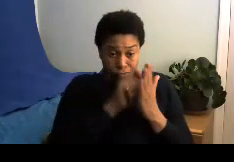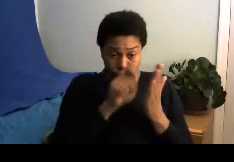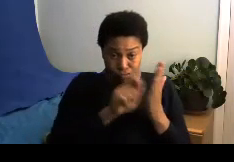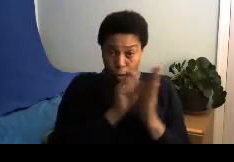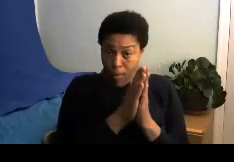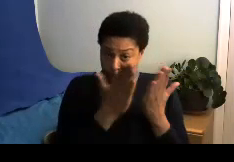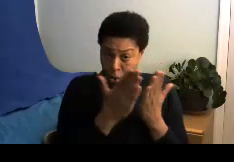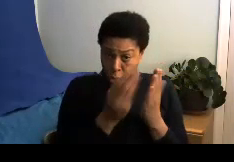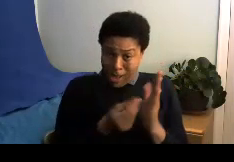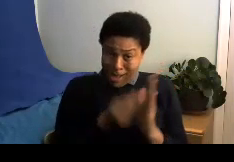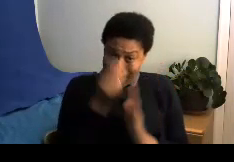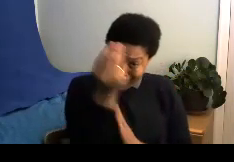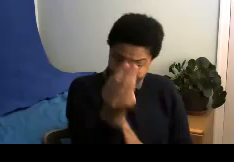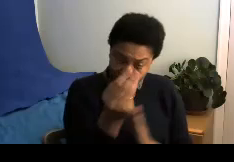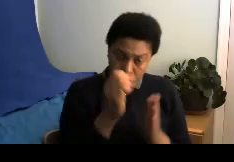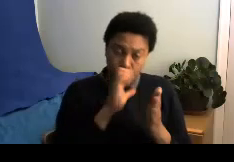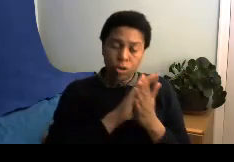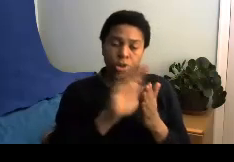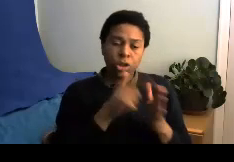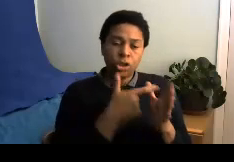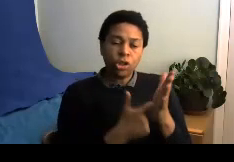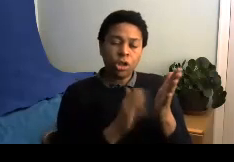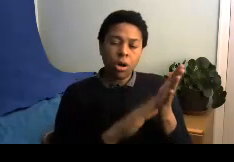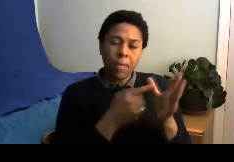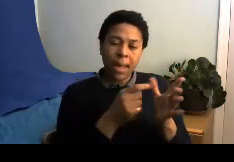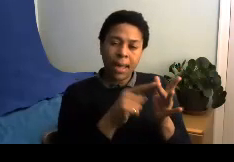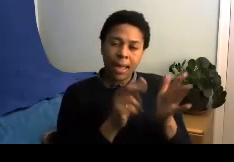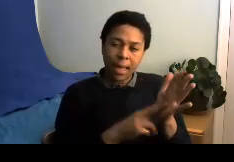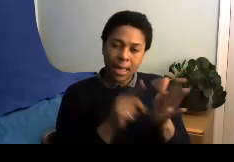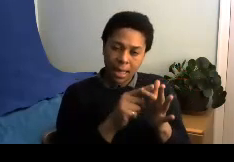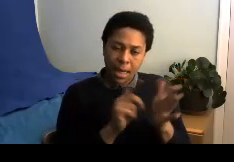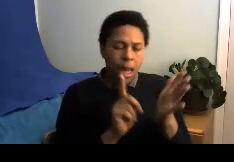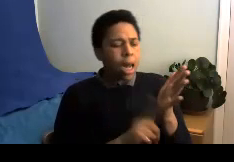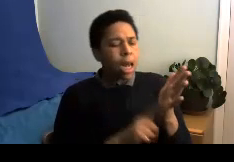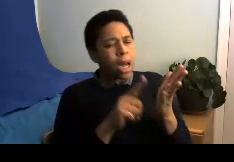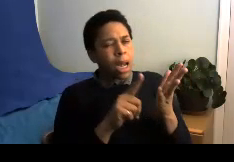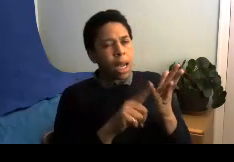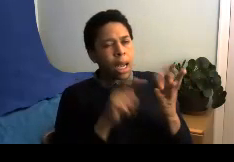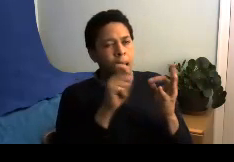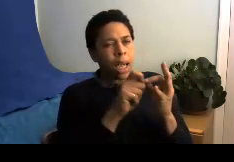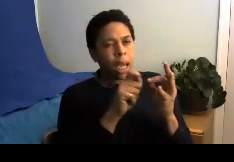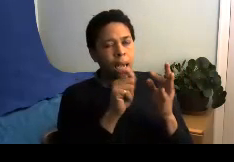Lovegrove, but she believed that I, given the time and given a